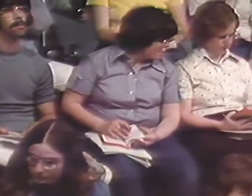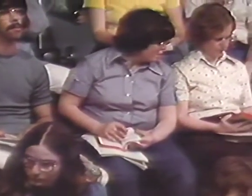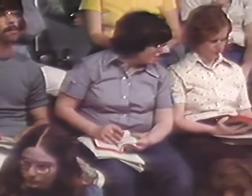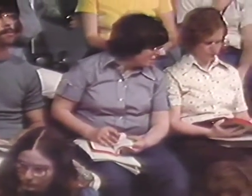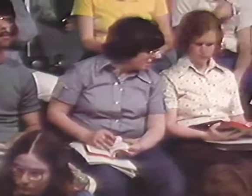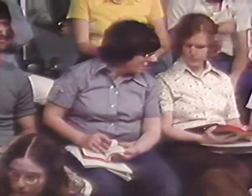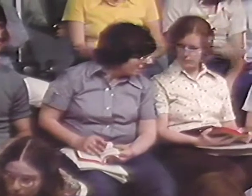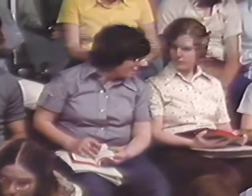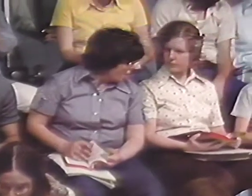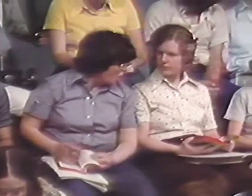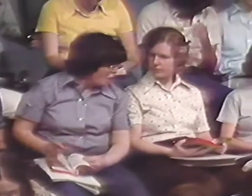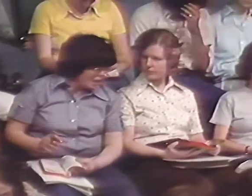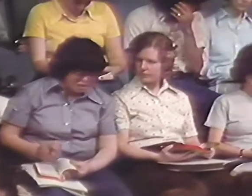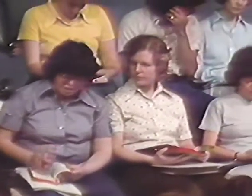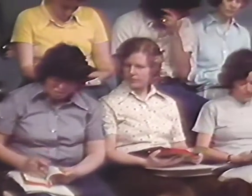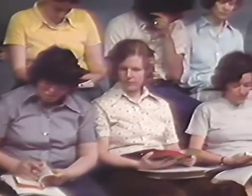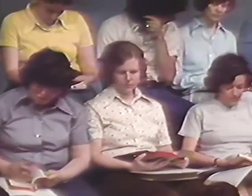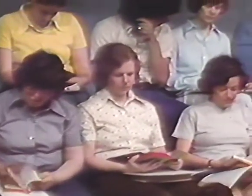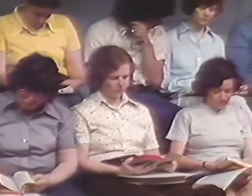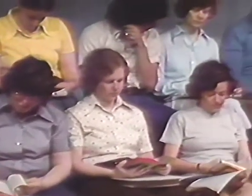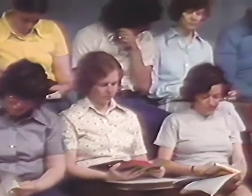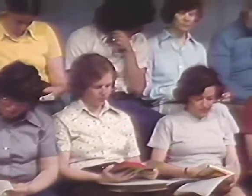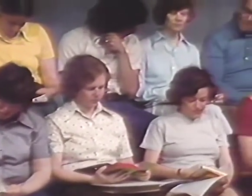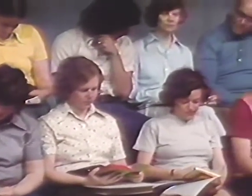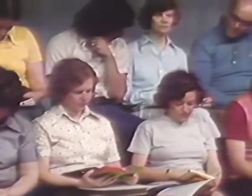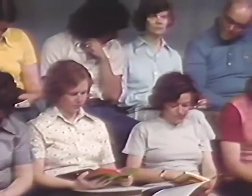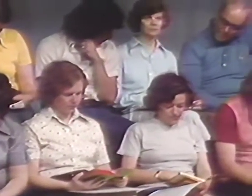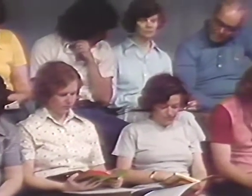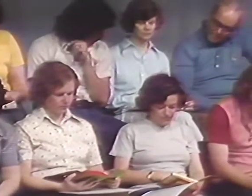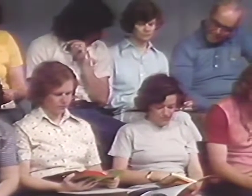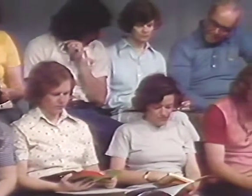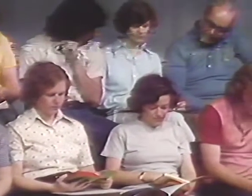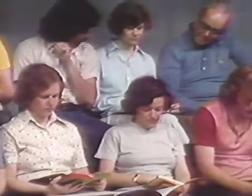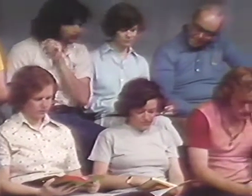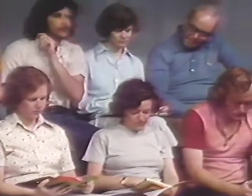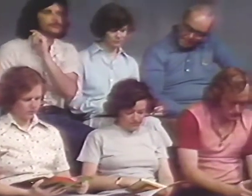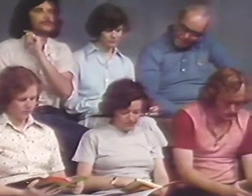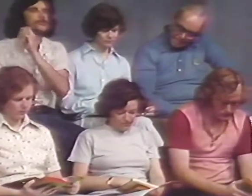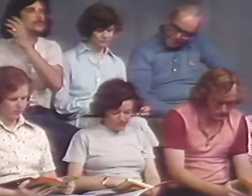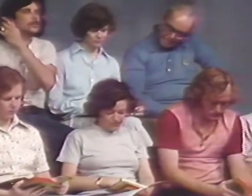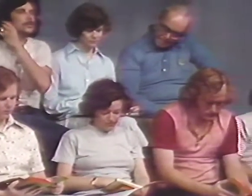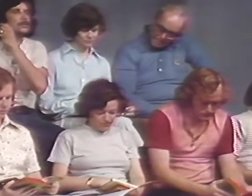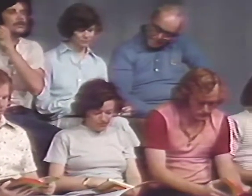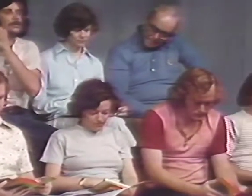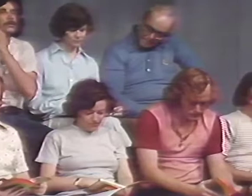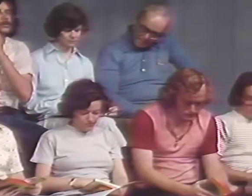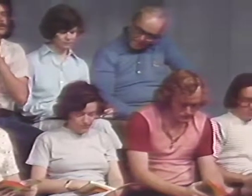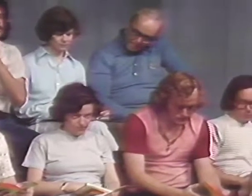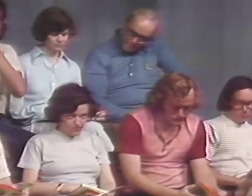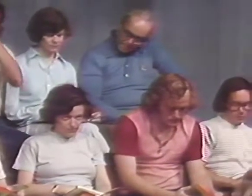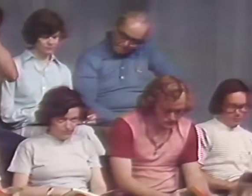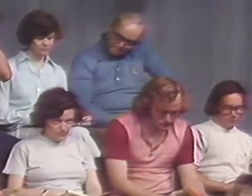"O MISTRESS MINE, WHERE ARE YOU ROAMING? "O STAY AND HEAR! YOUR TRUE-LOVE'S COMING